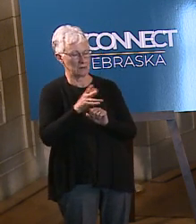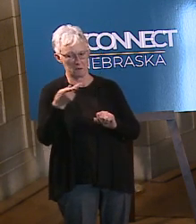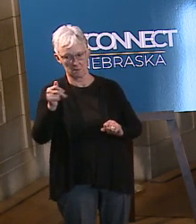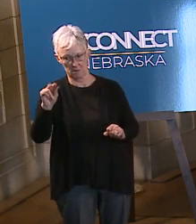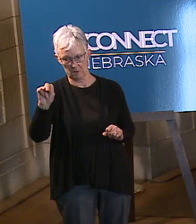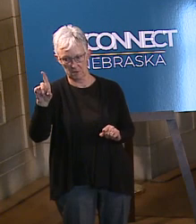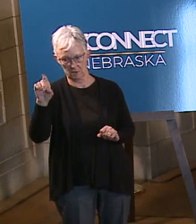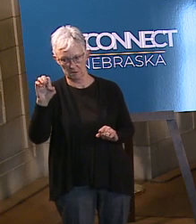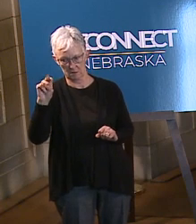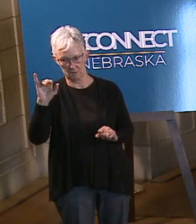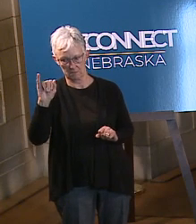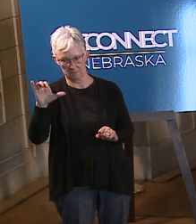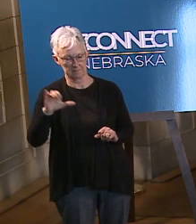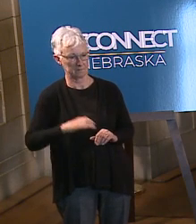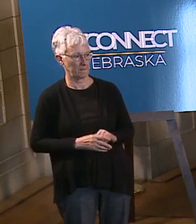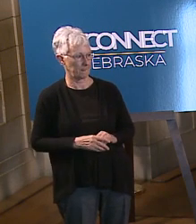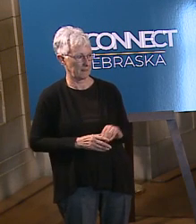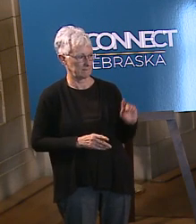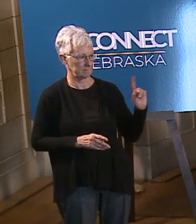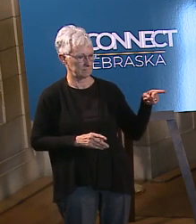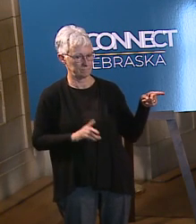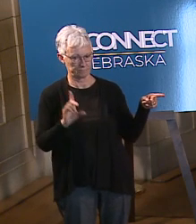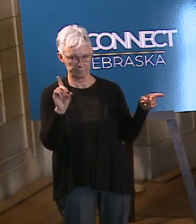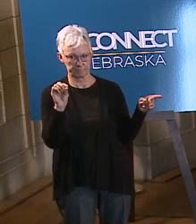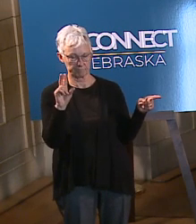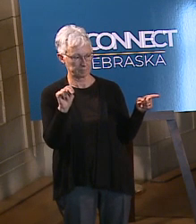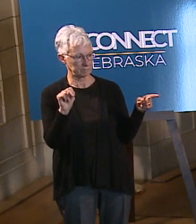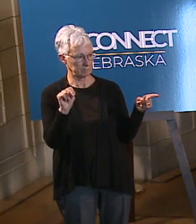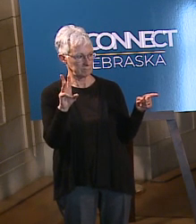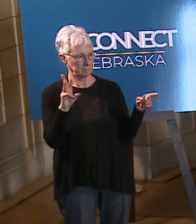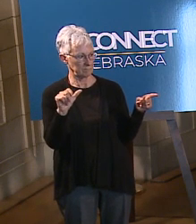THEY DID BEFORE THE PANDEMIC AND